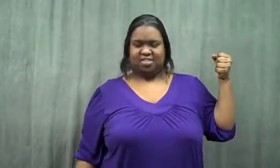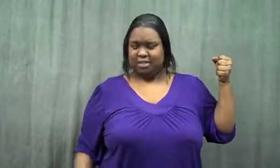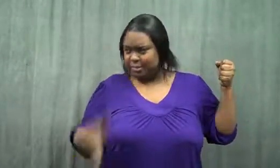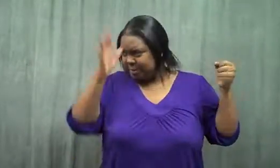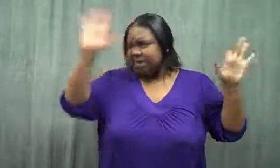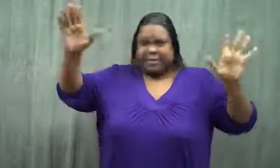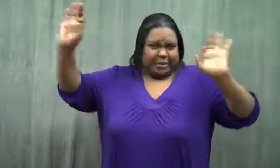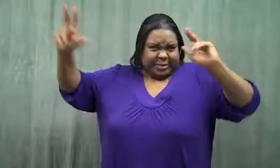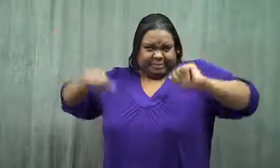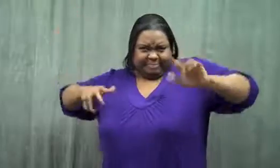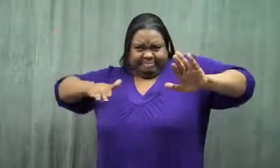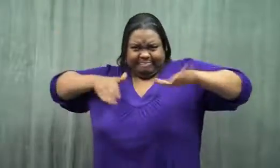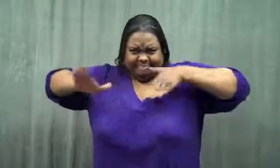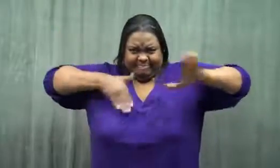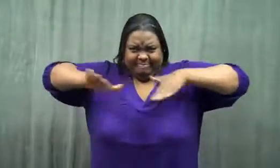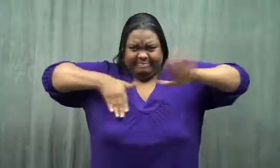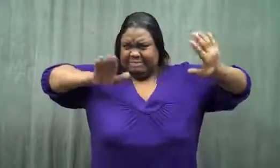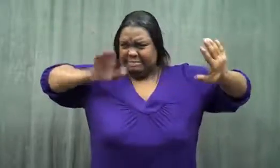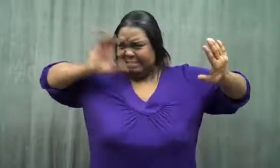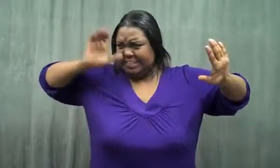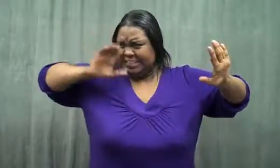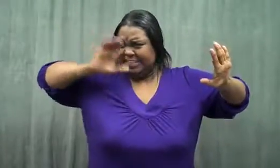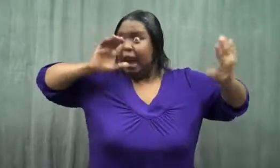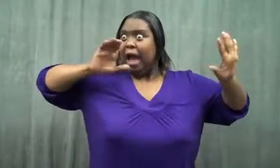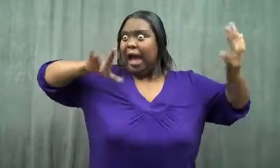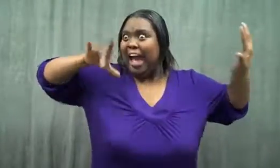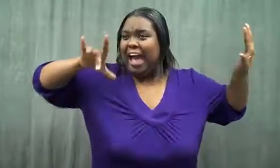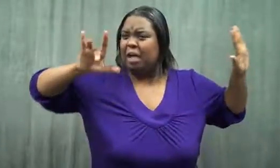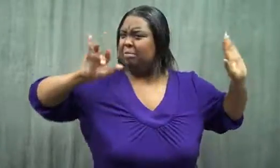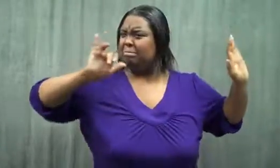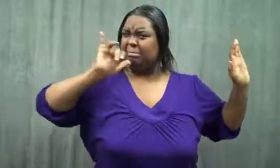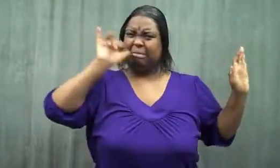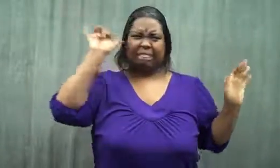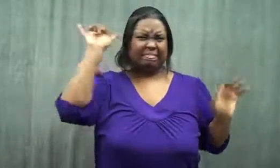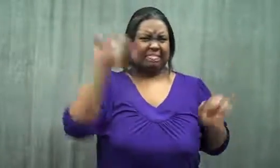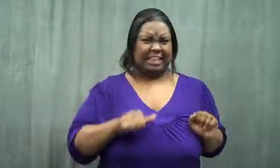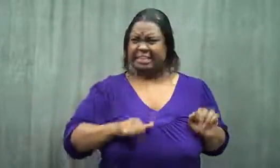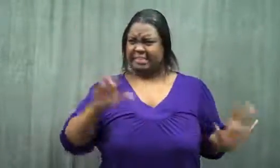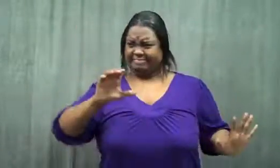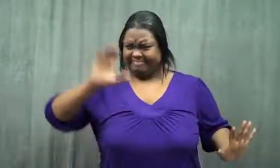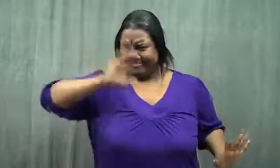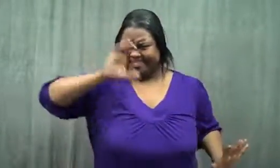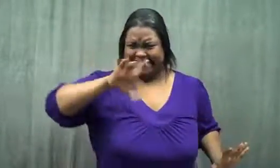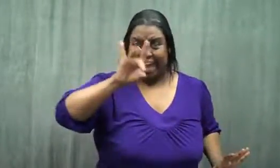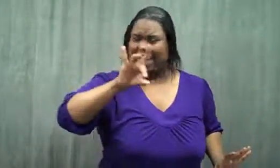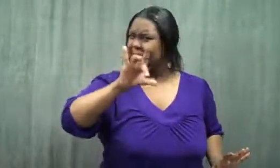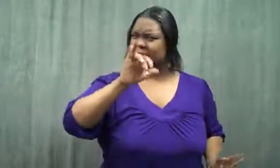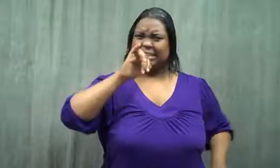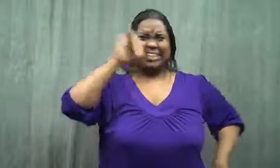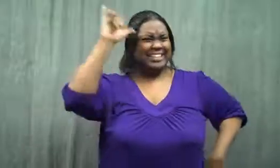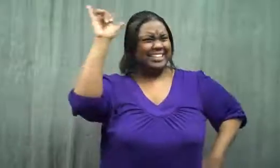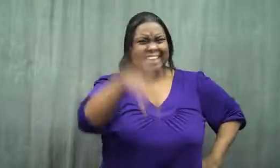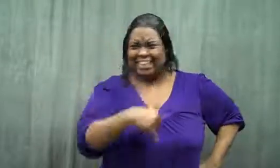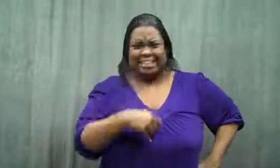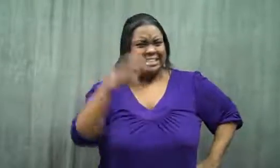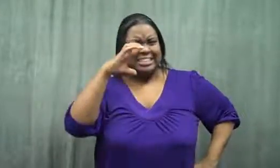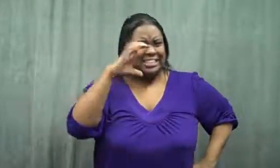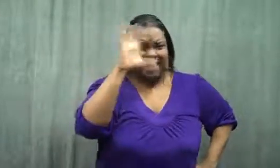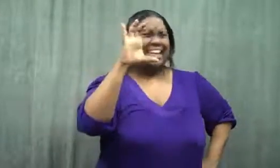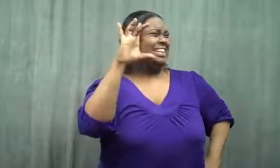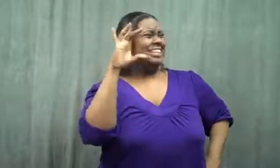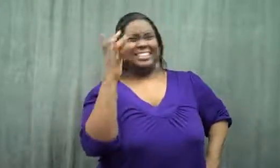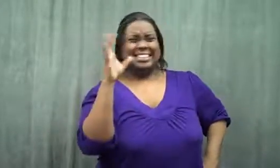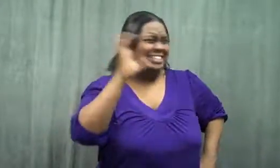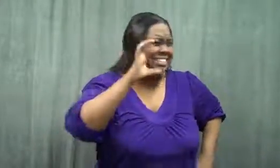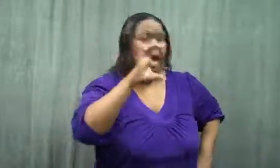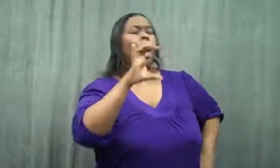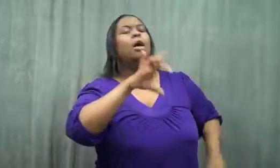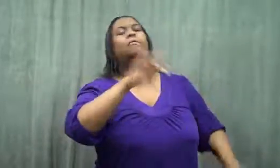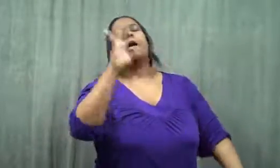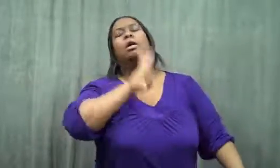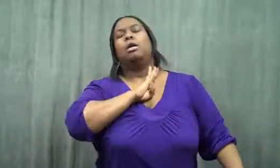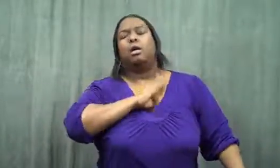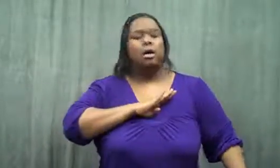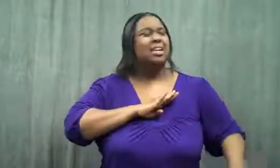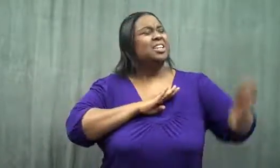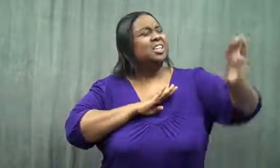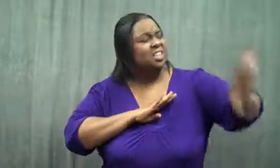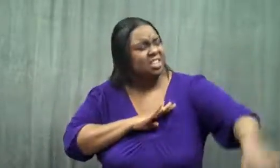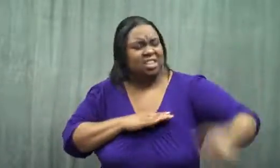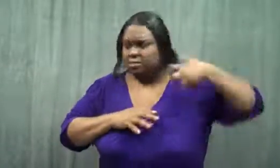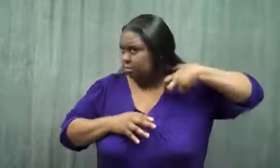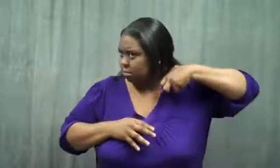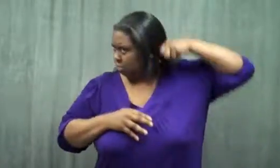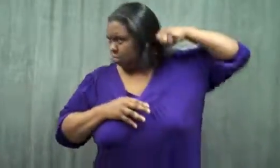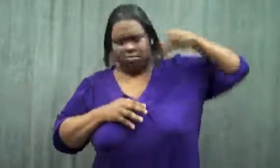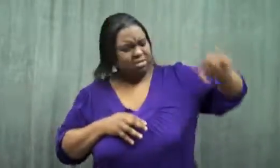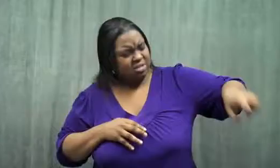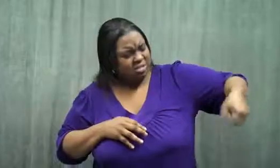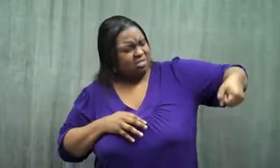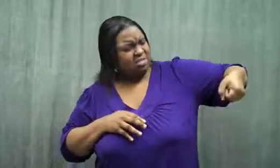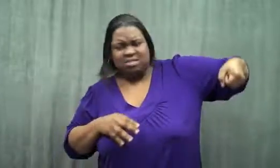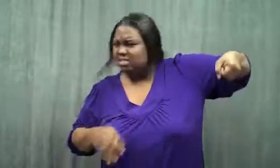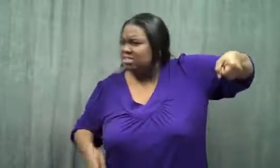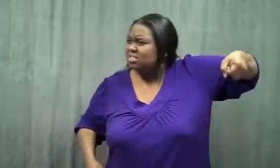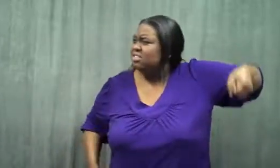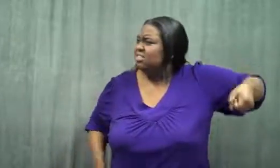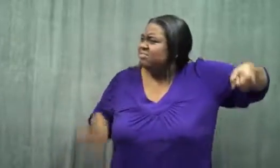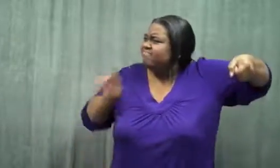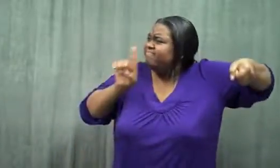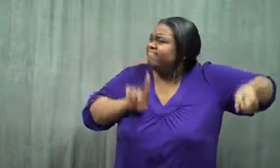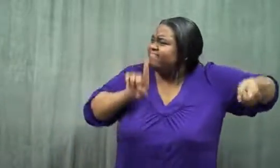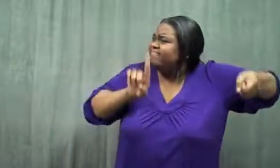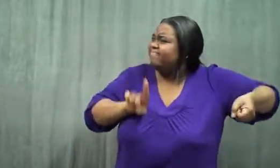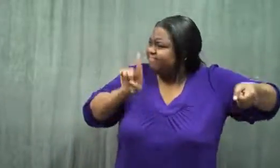He looked, and finally found his lamb. He picked it up by the scruff and carried it back.